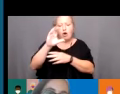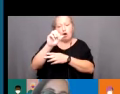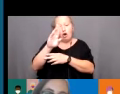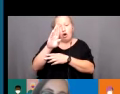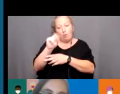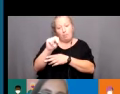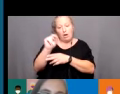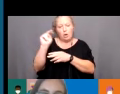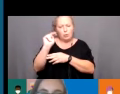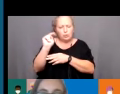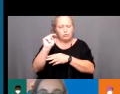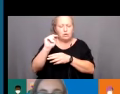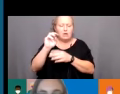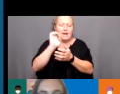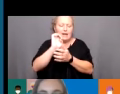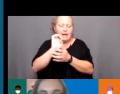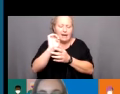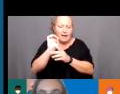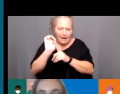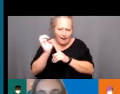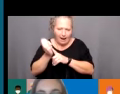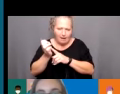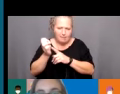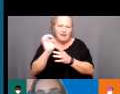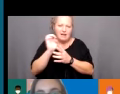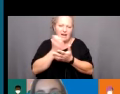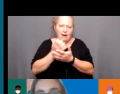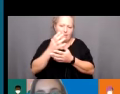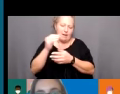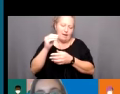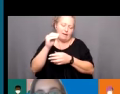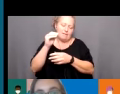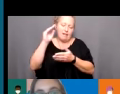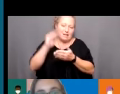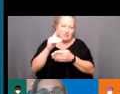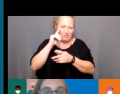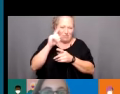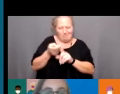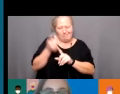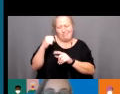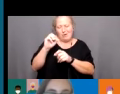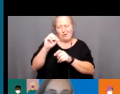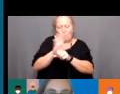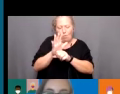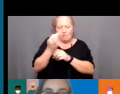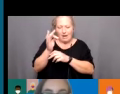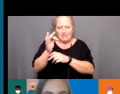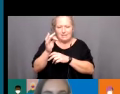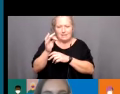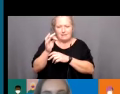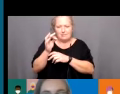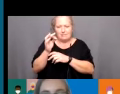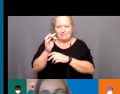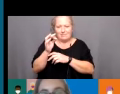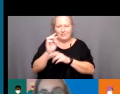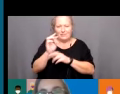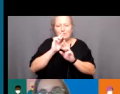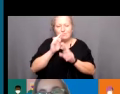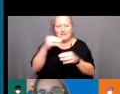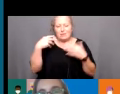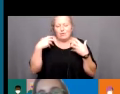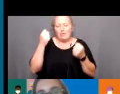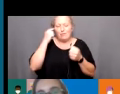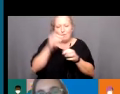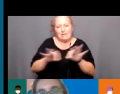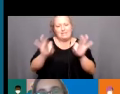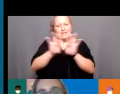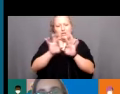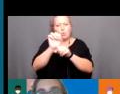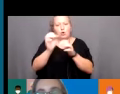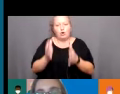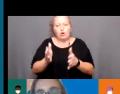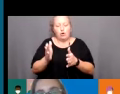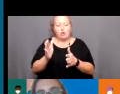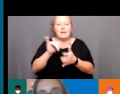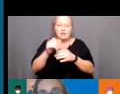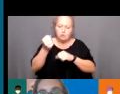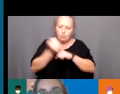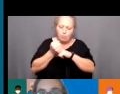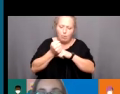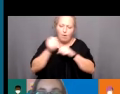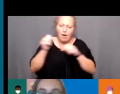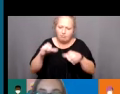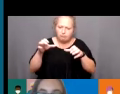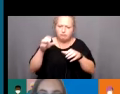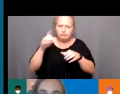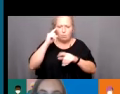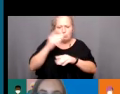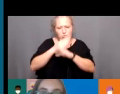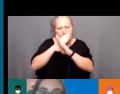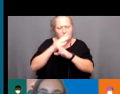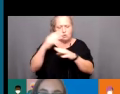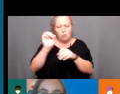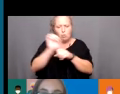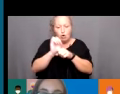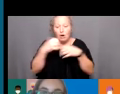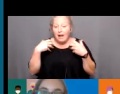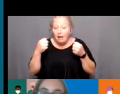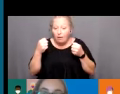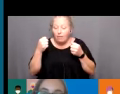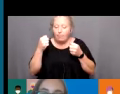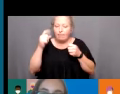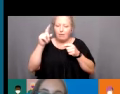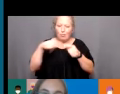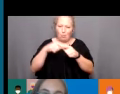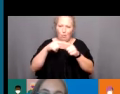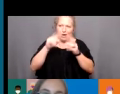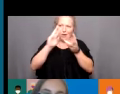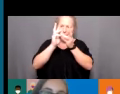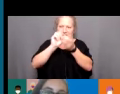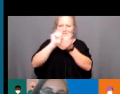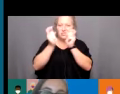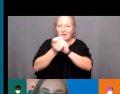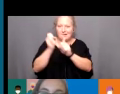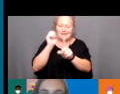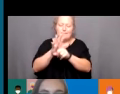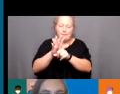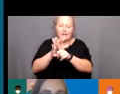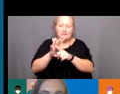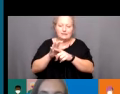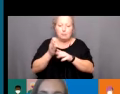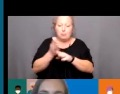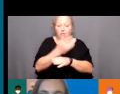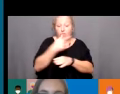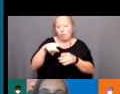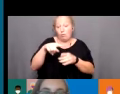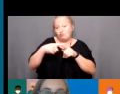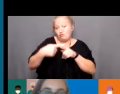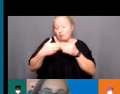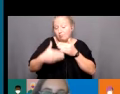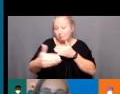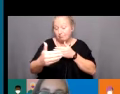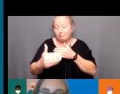We also plan to discuss lessons learned from the Covid 19 pandemic response and recovery for essential workers that can support efforts to protect worker health in the face of climate change impacts.